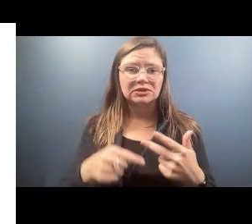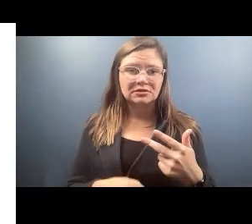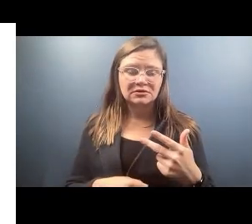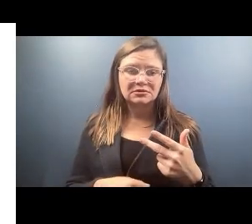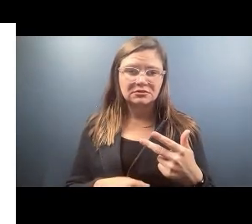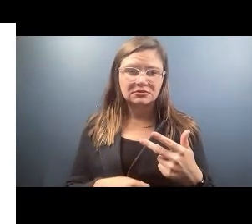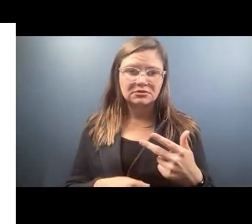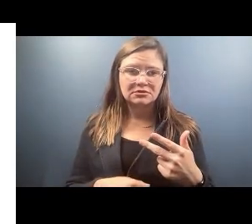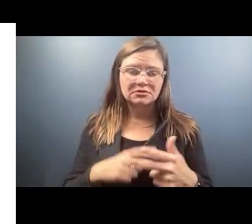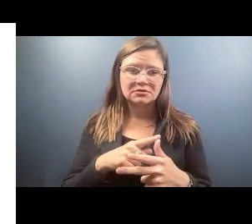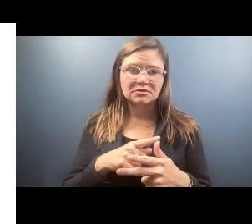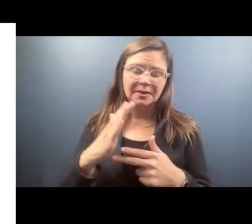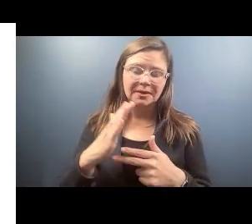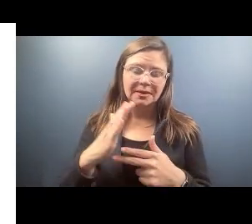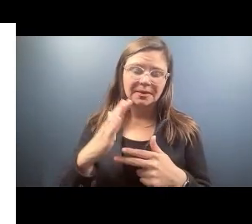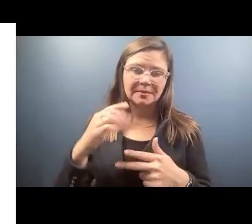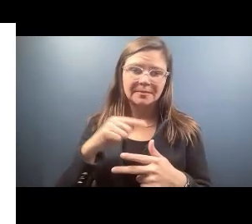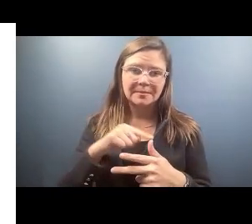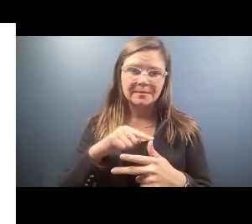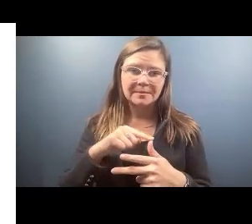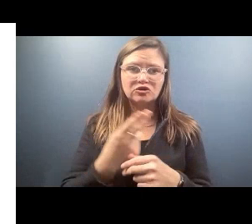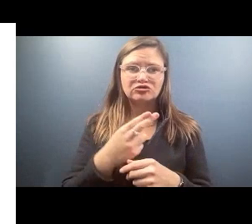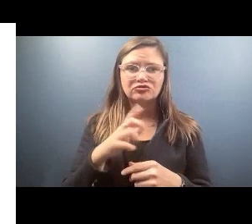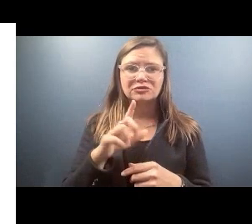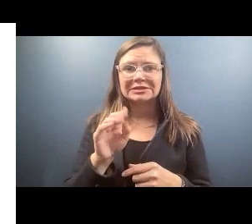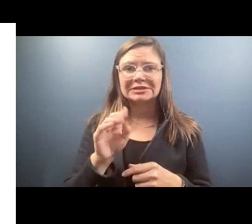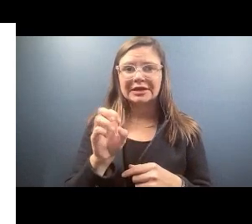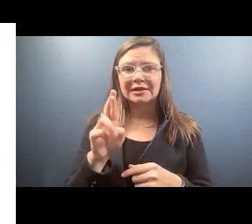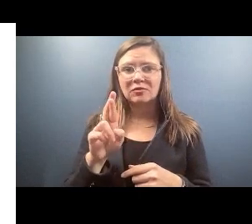starting at the highest level, you might use labor market data like